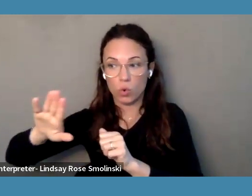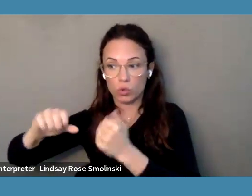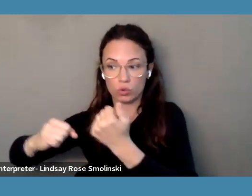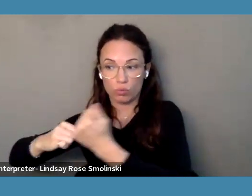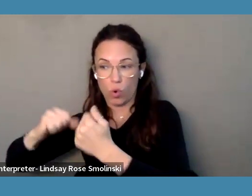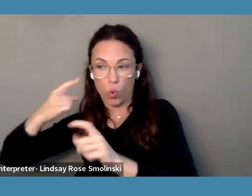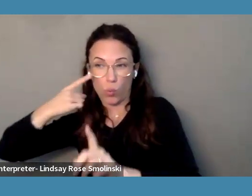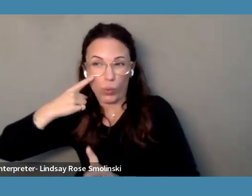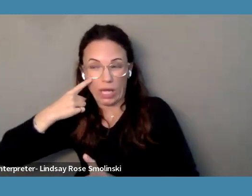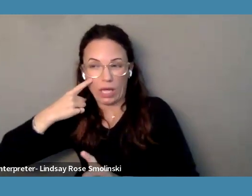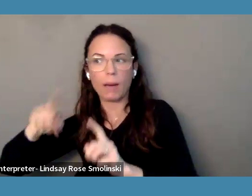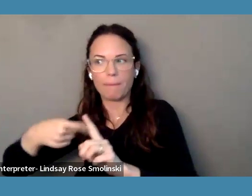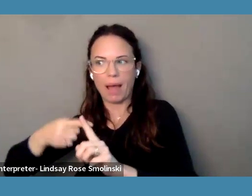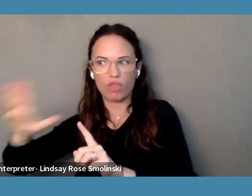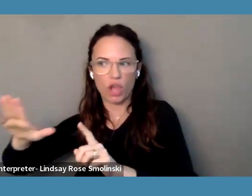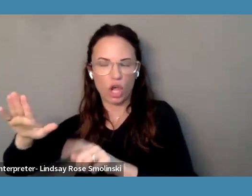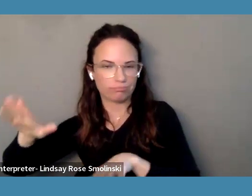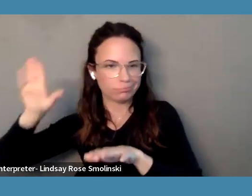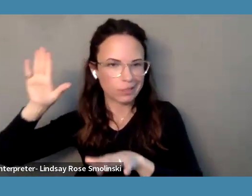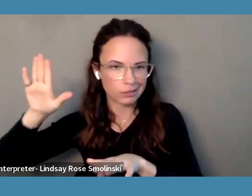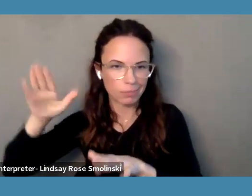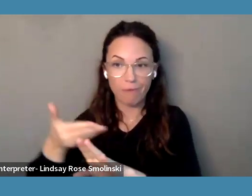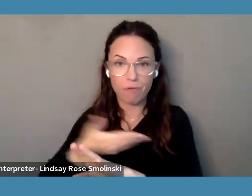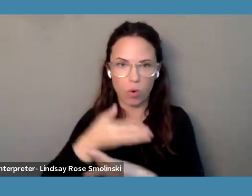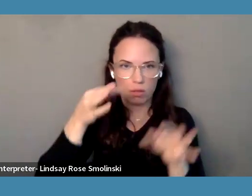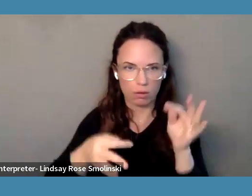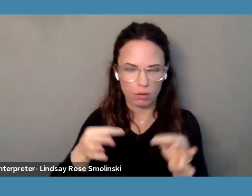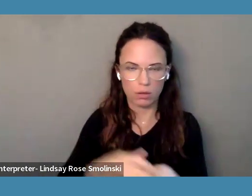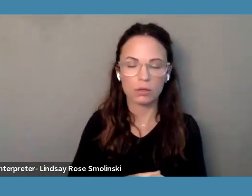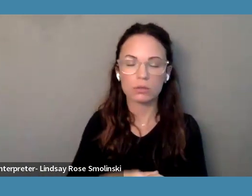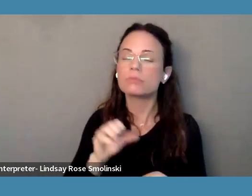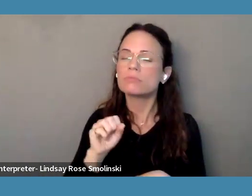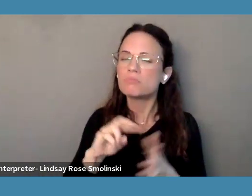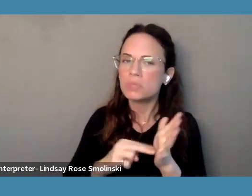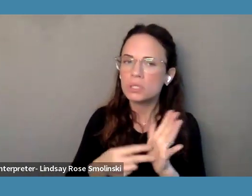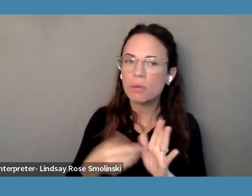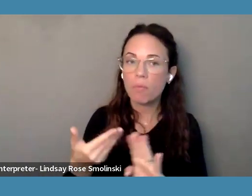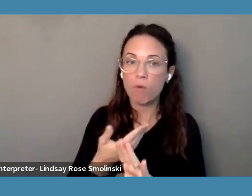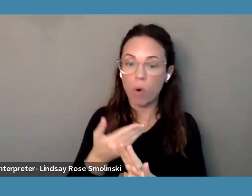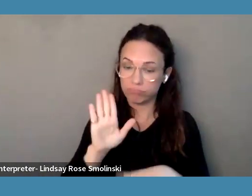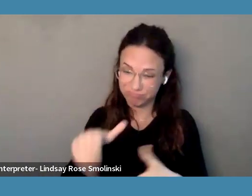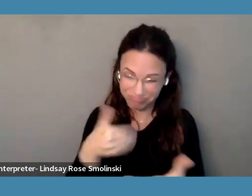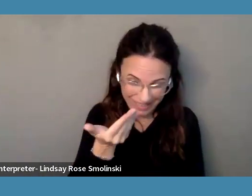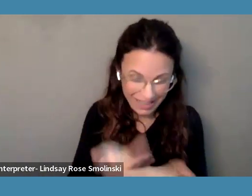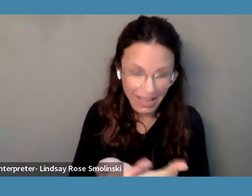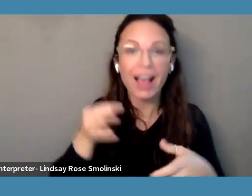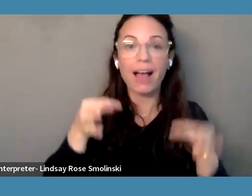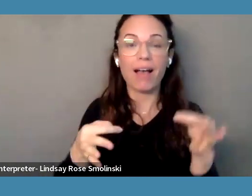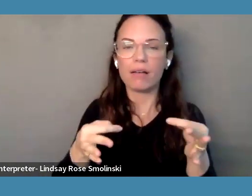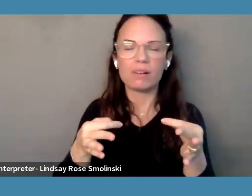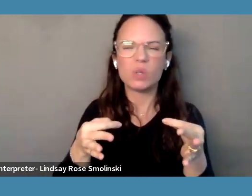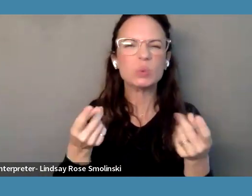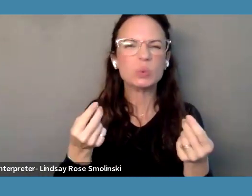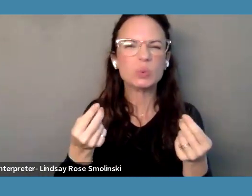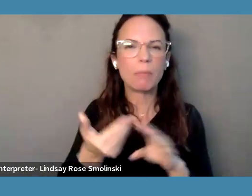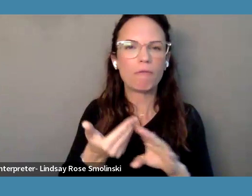So before you go to the hearing, you're gonna wanna, when you're organizing